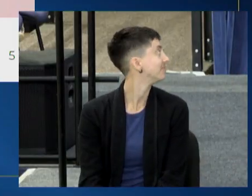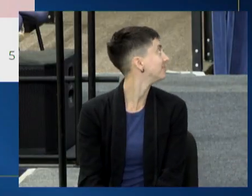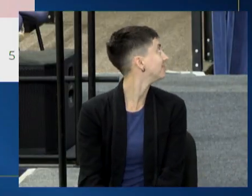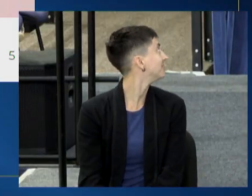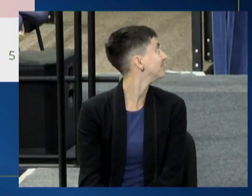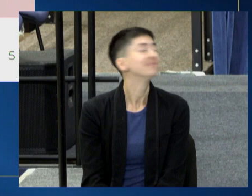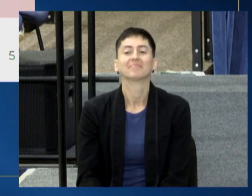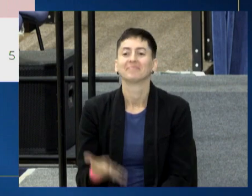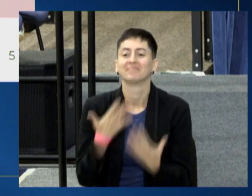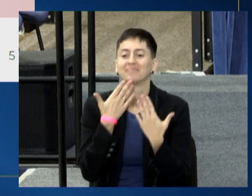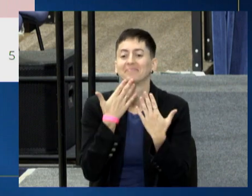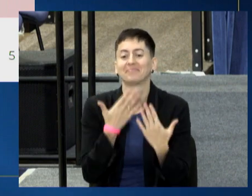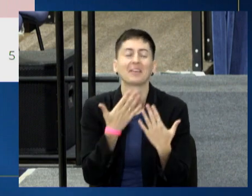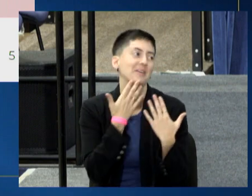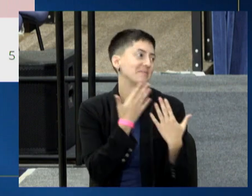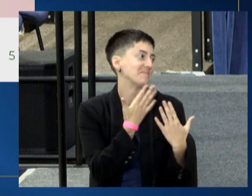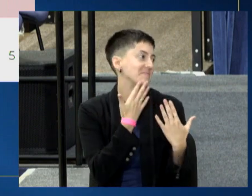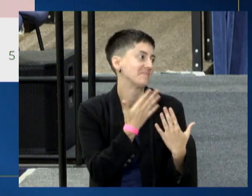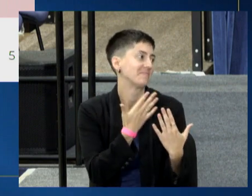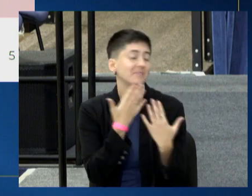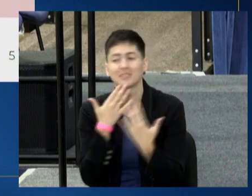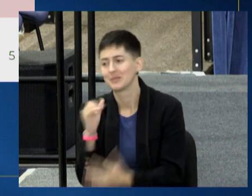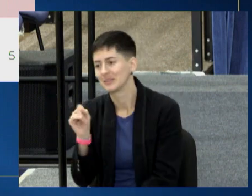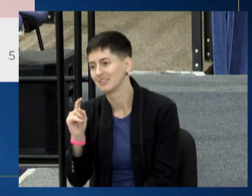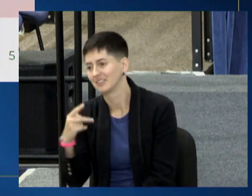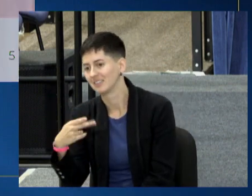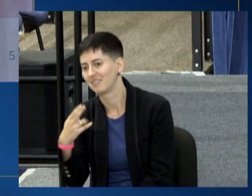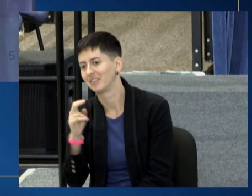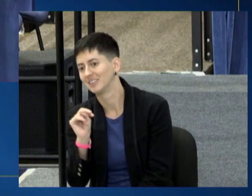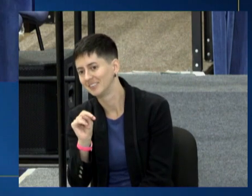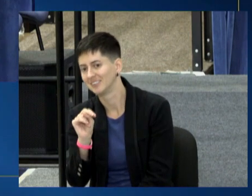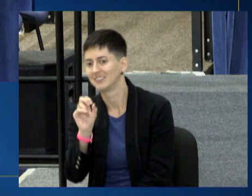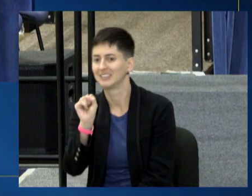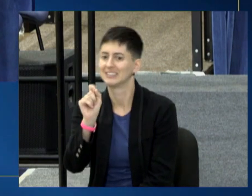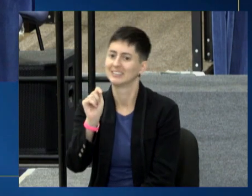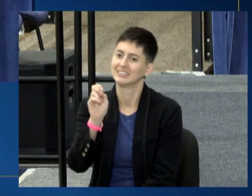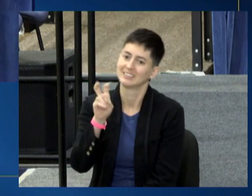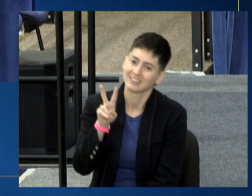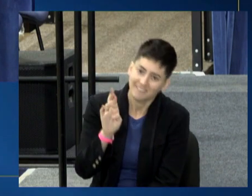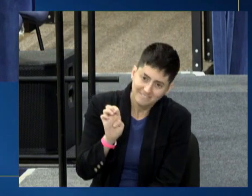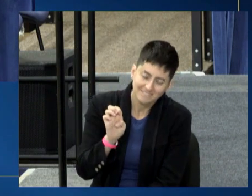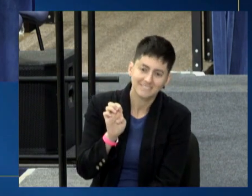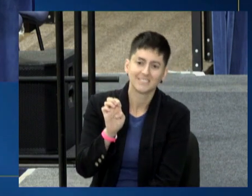Thank you, Jen. Thank you, Stephen and Steven and Admiral Levine, for the -- for hosting